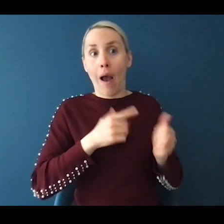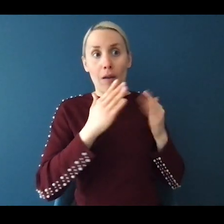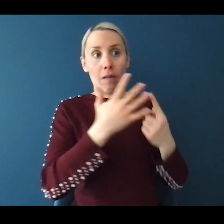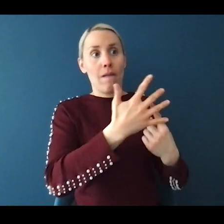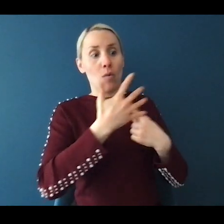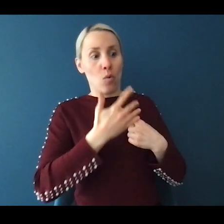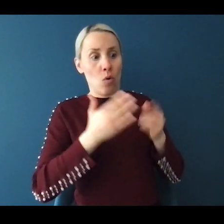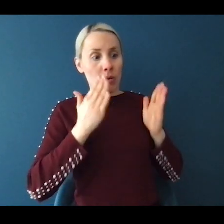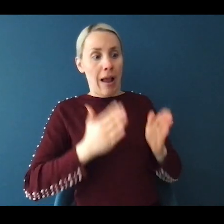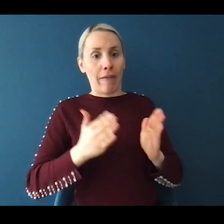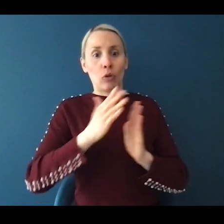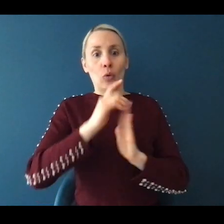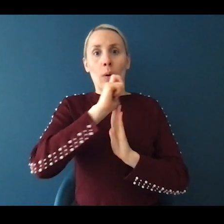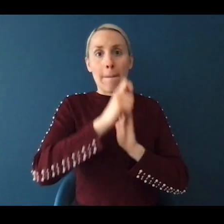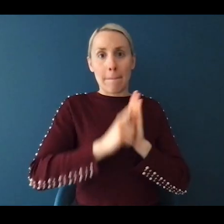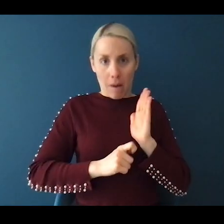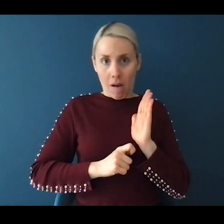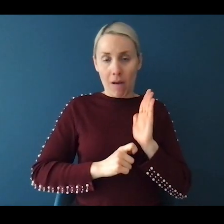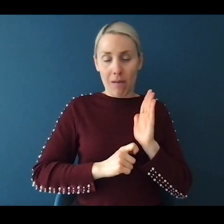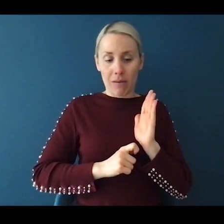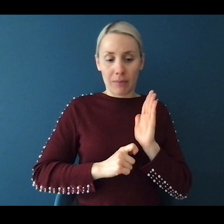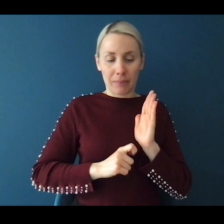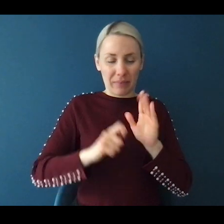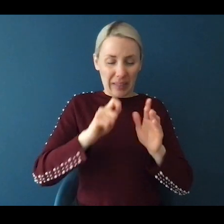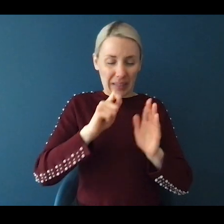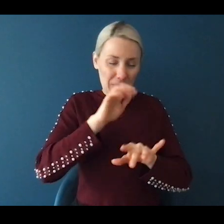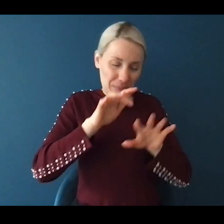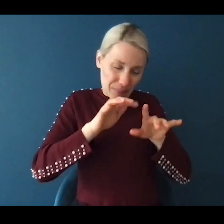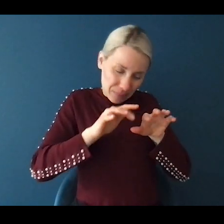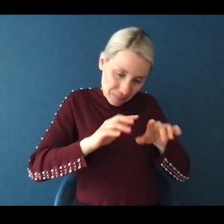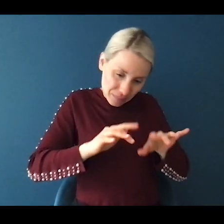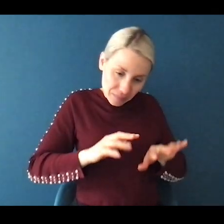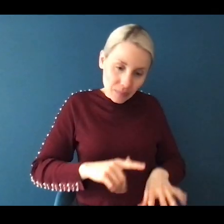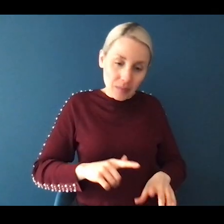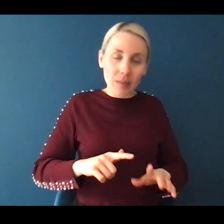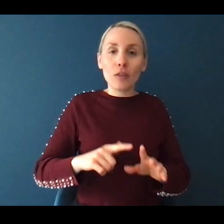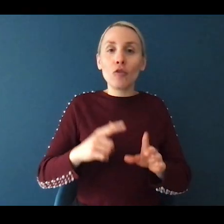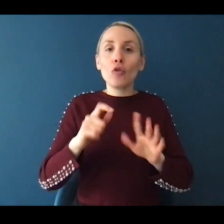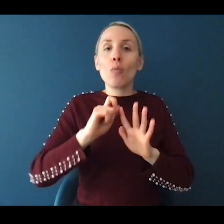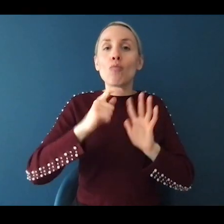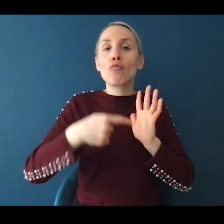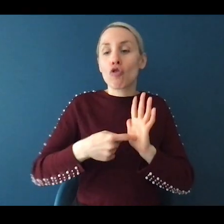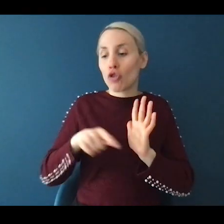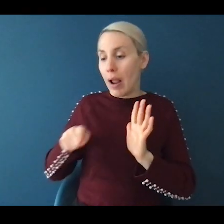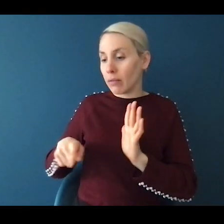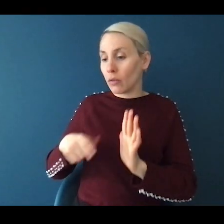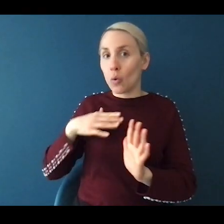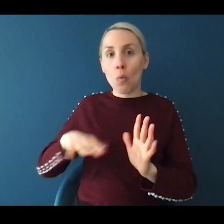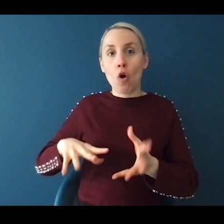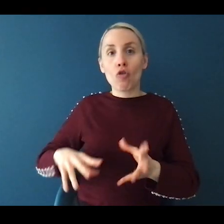because you have to write an application for a project that you would like to produce in